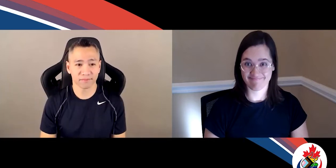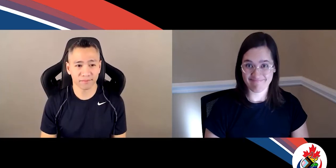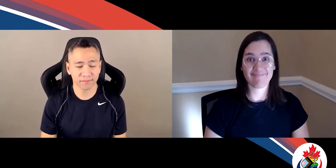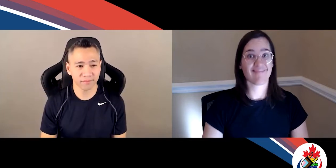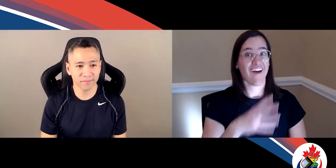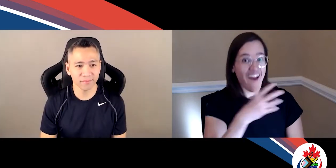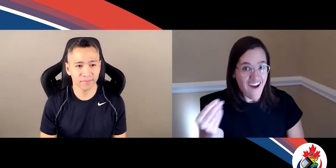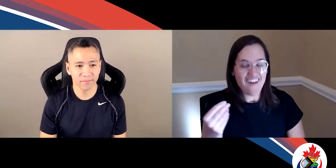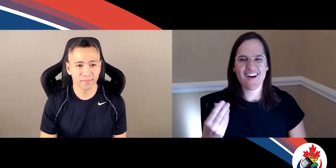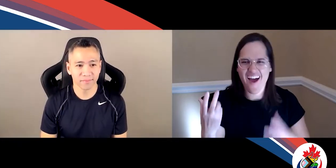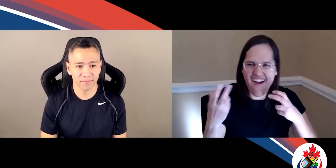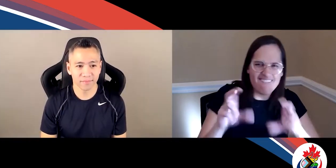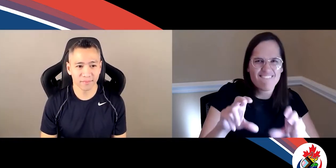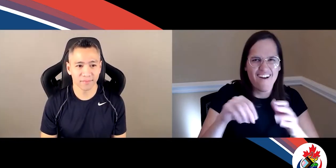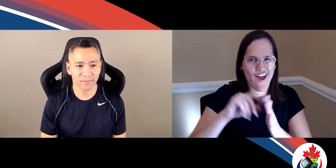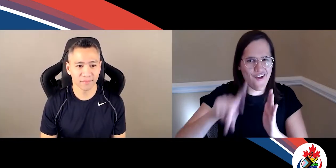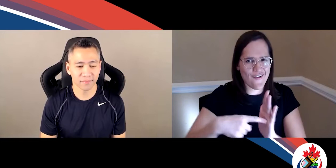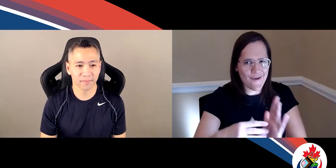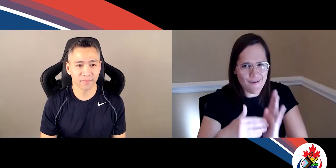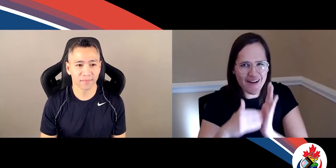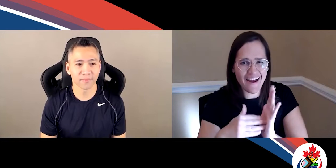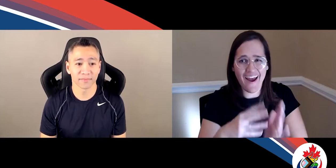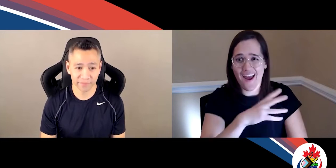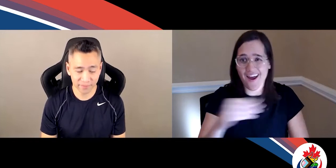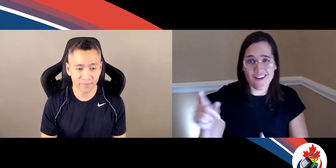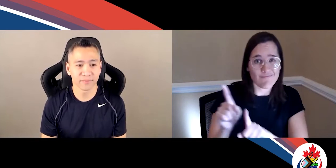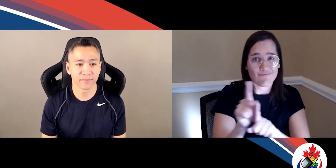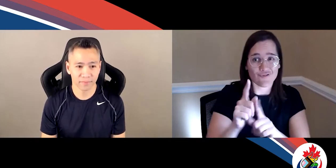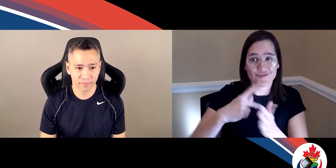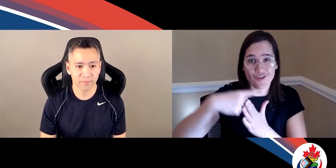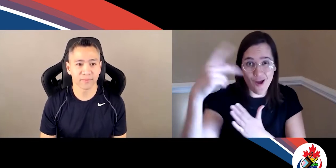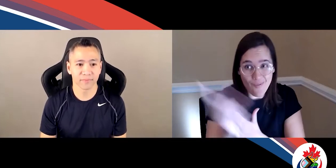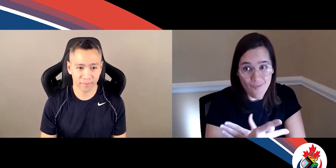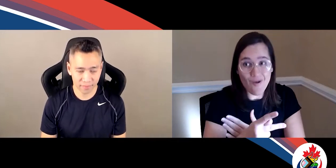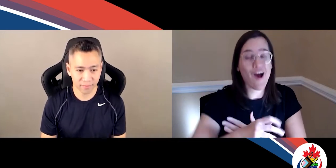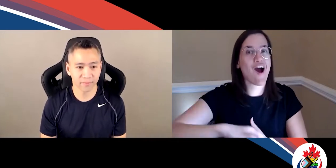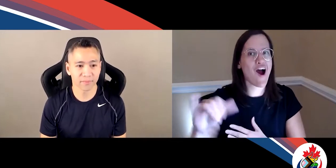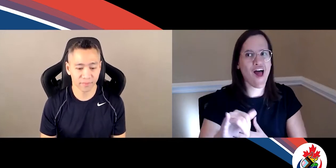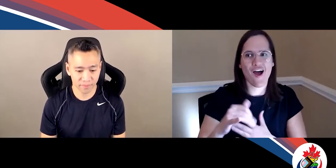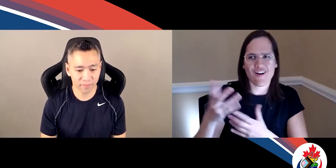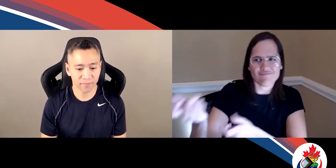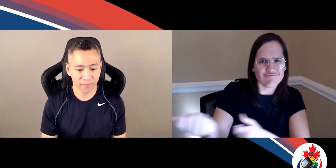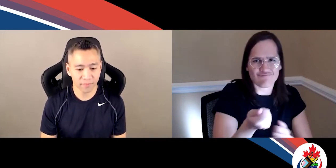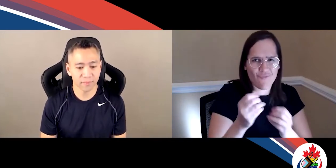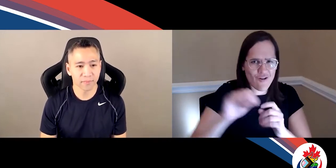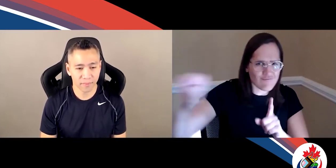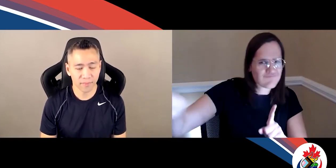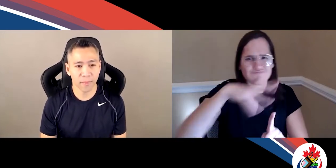Invest in role model and mentorship program along with bringing in more recognition